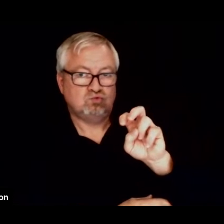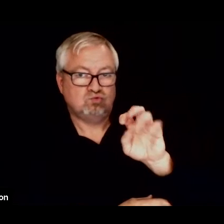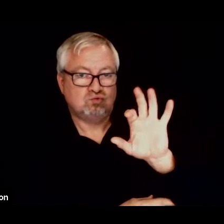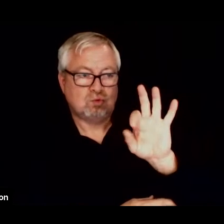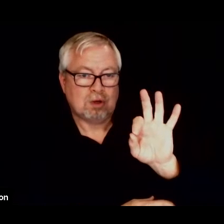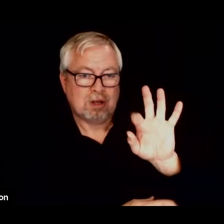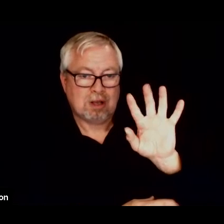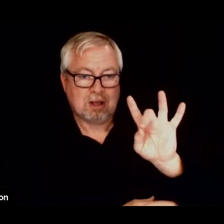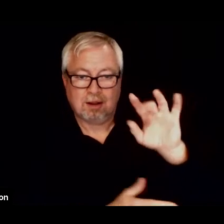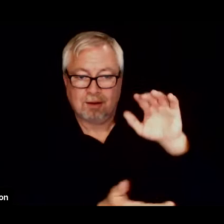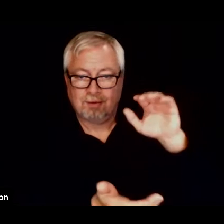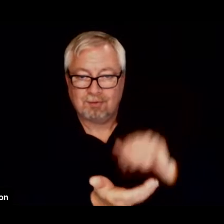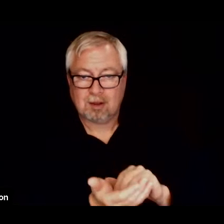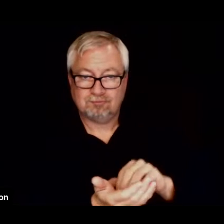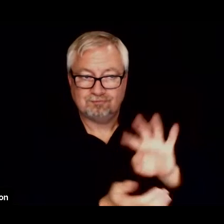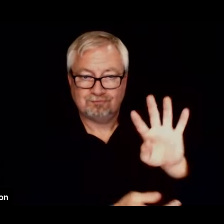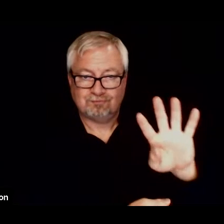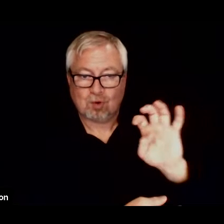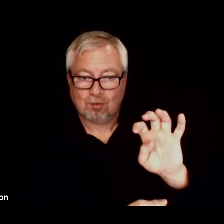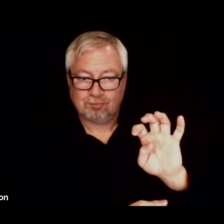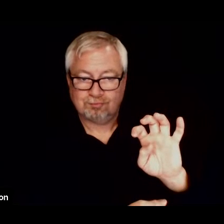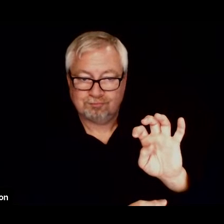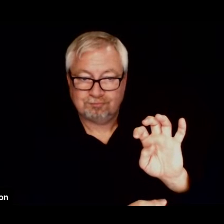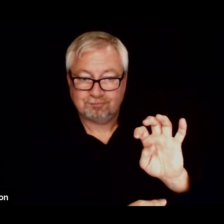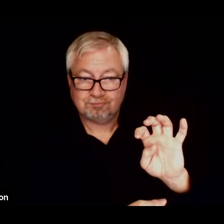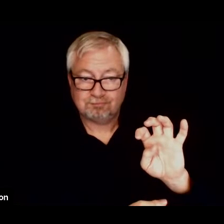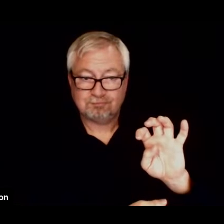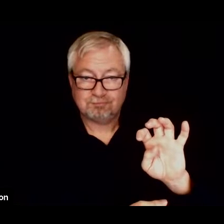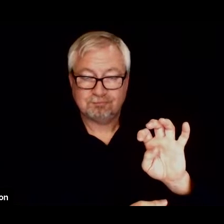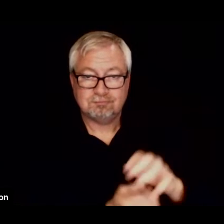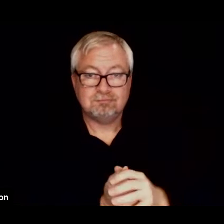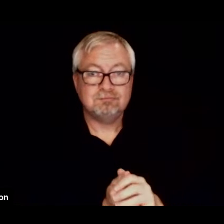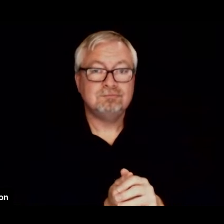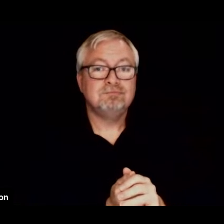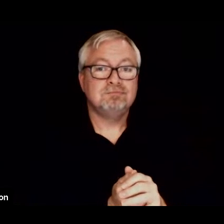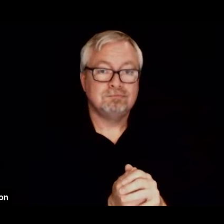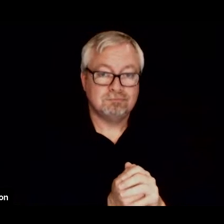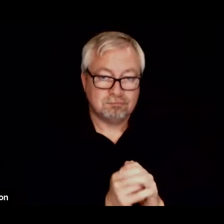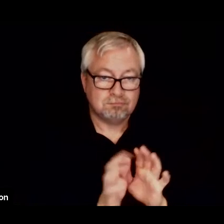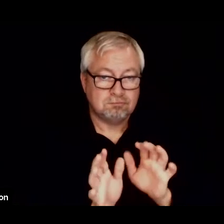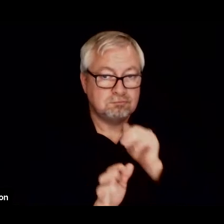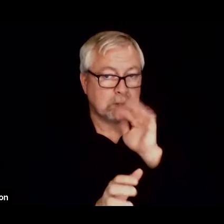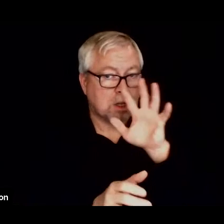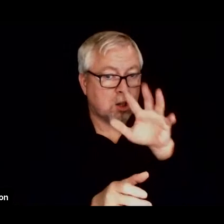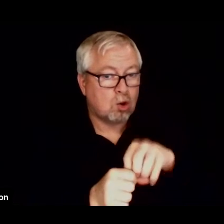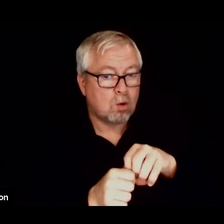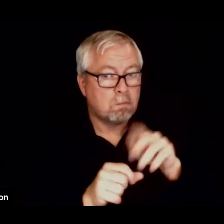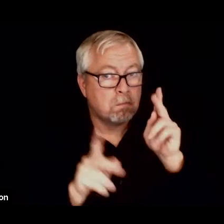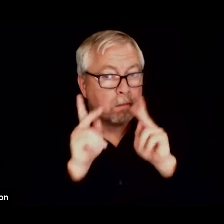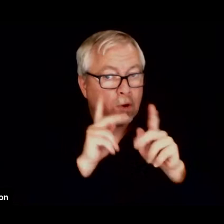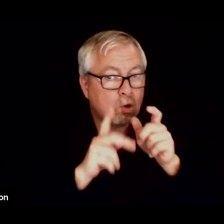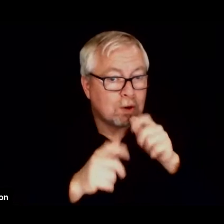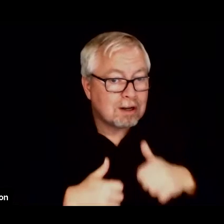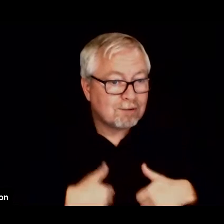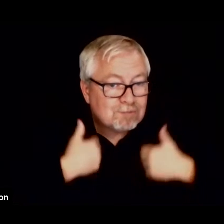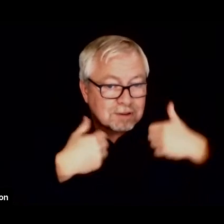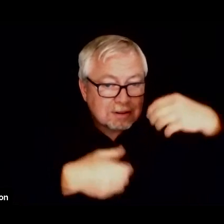now that does not include the residents themselves that does not include clinics and um the many